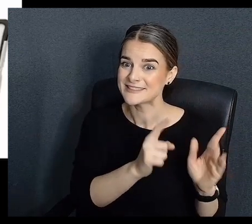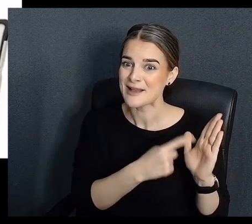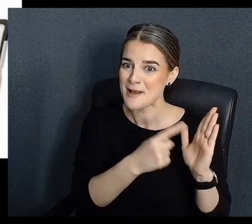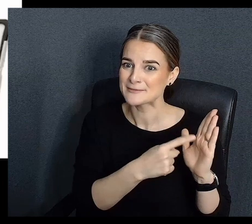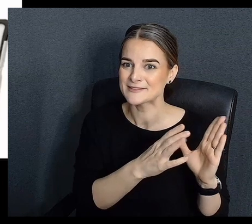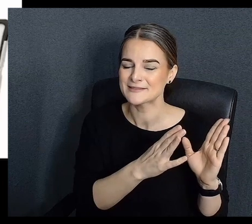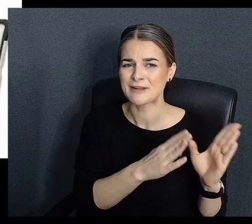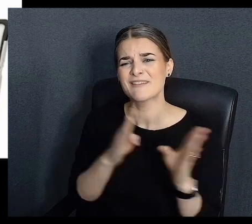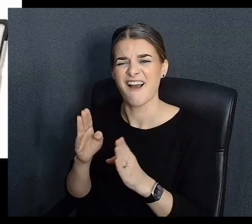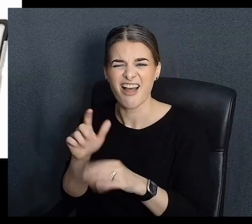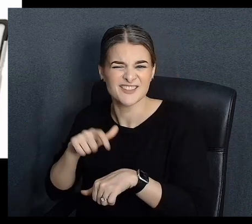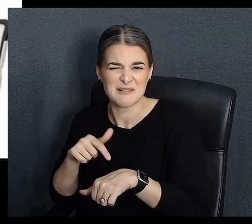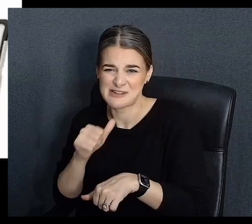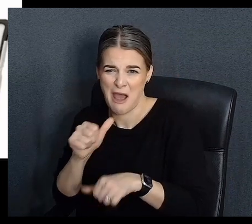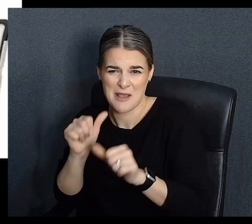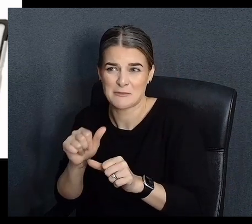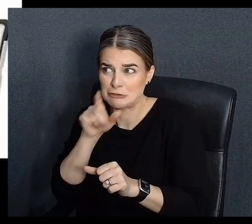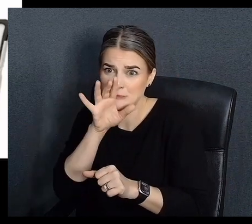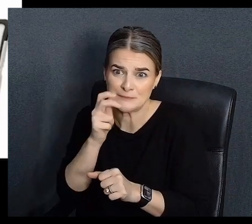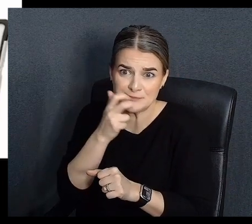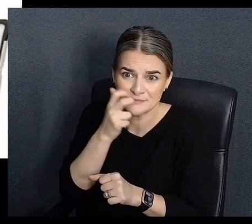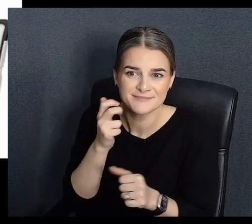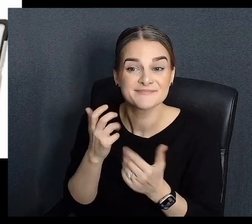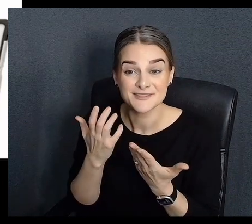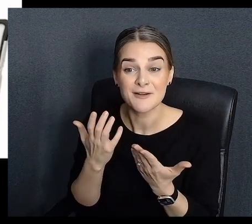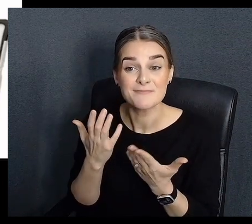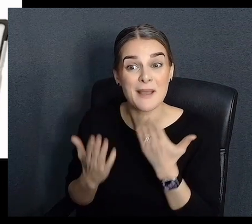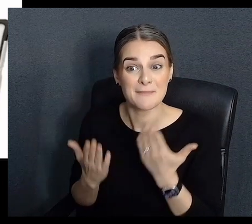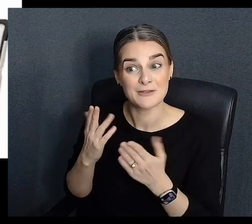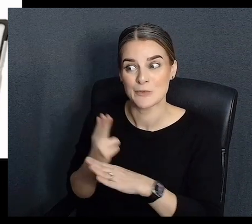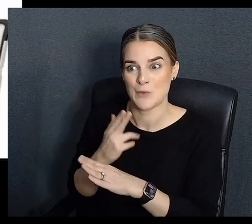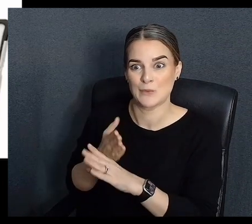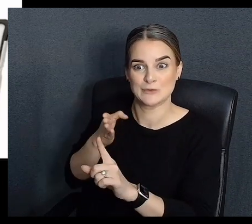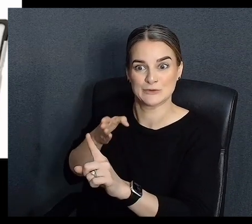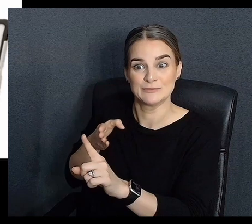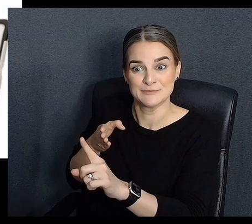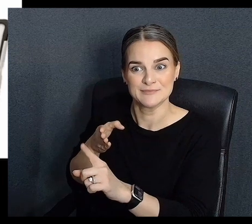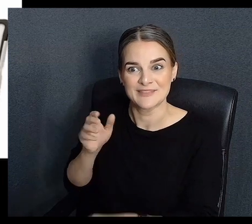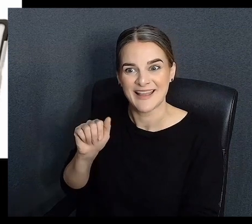be able to use it other parts of the time. So that might be when they use a device to supplement